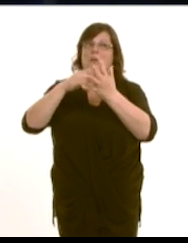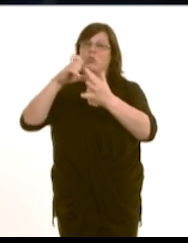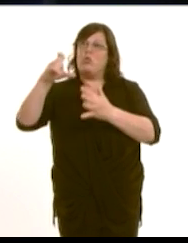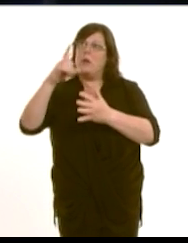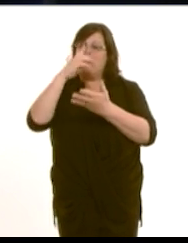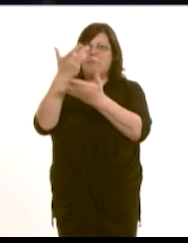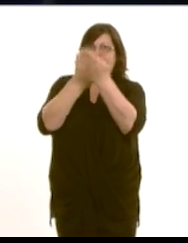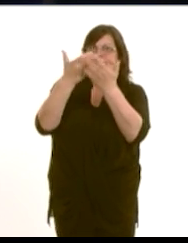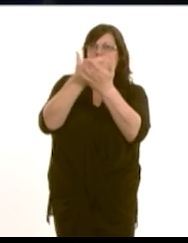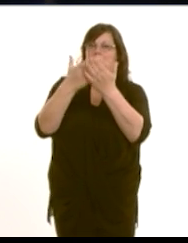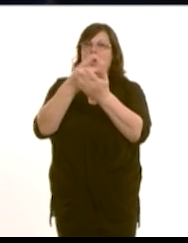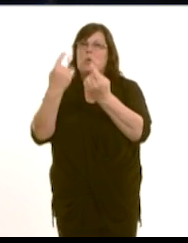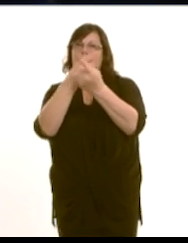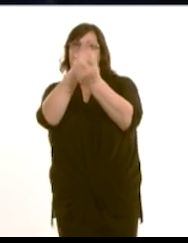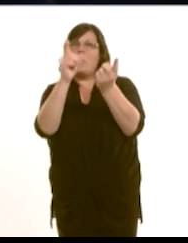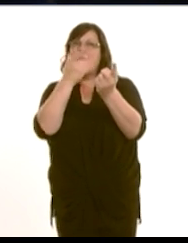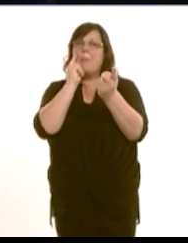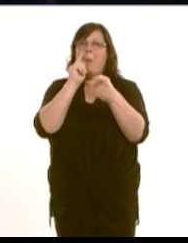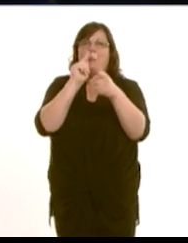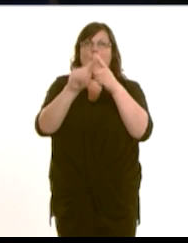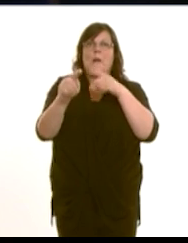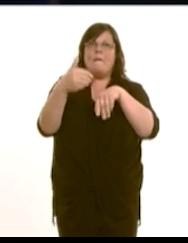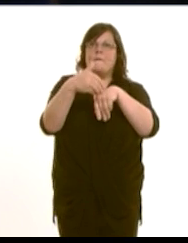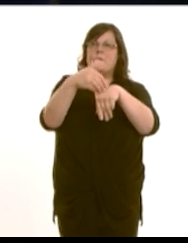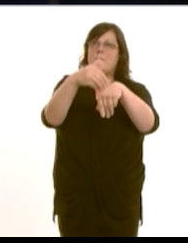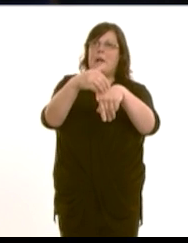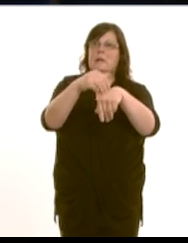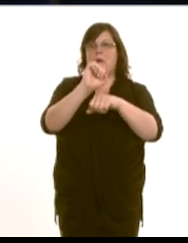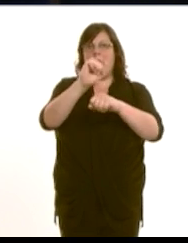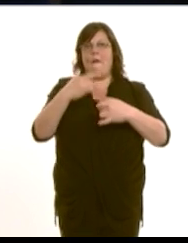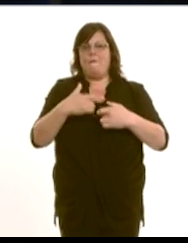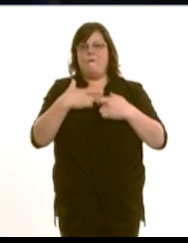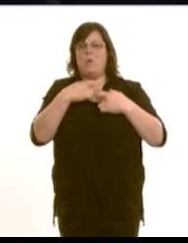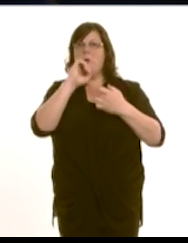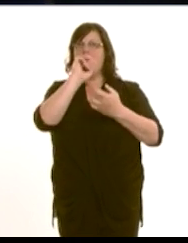of those most affected are considered within the twenty-first century schools decisions,